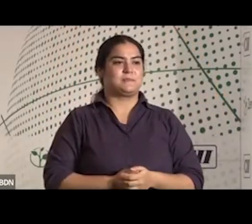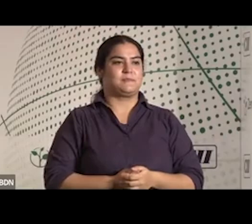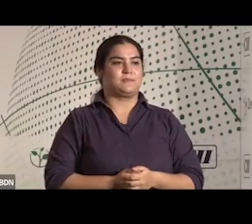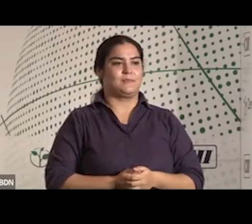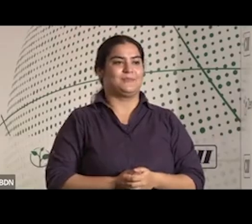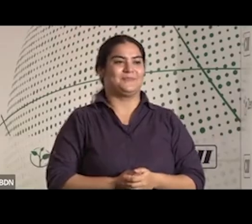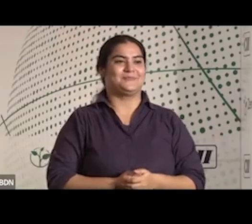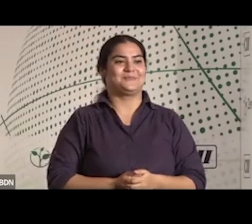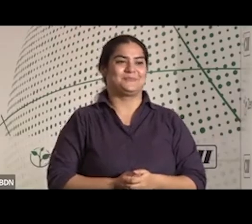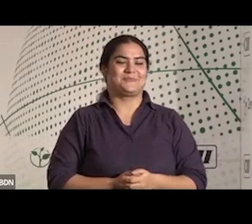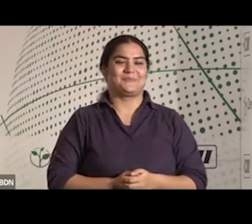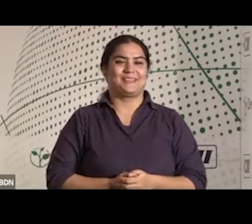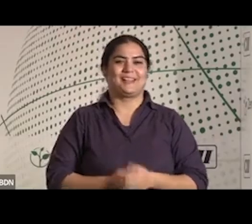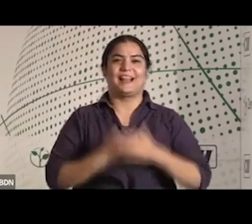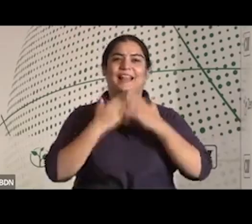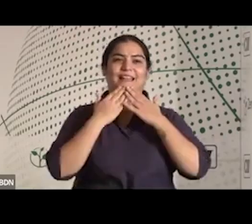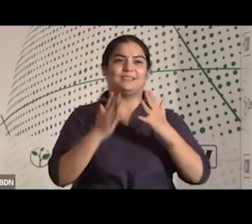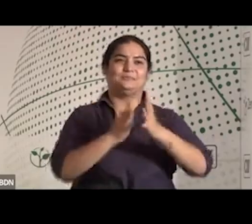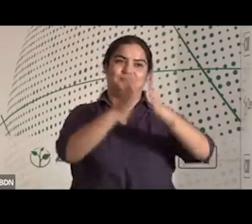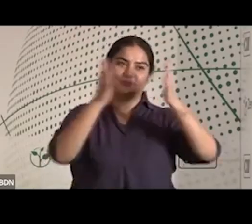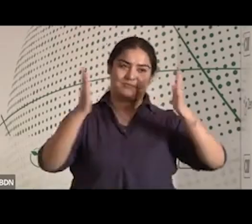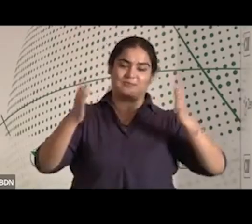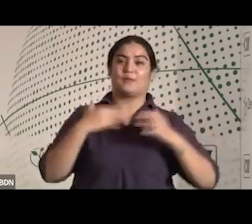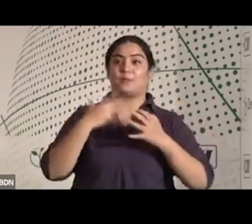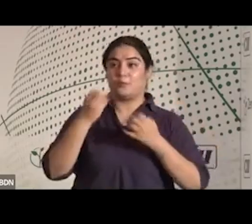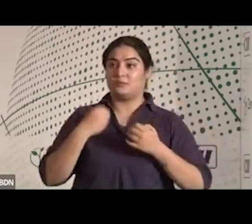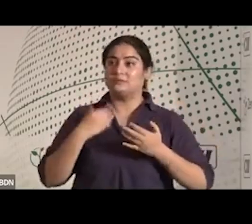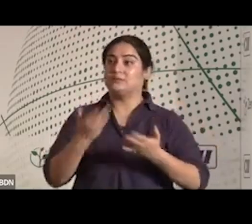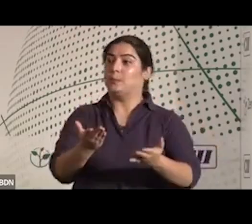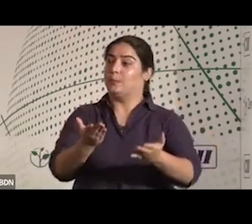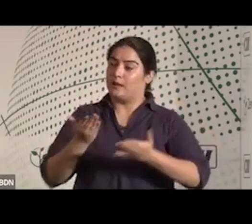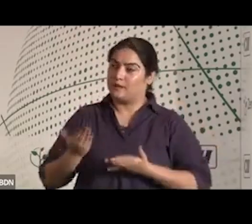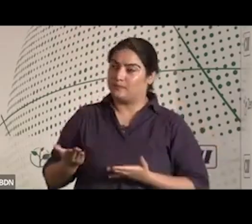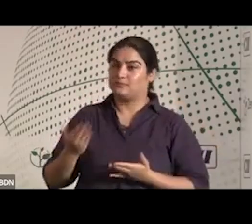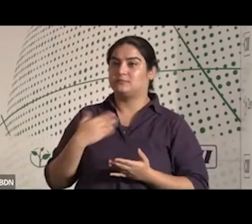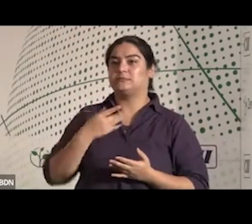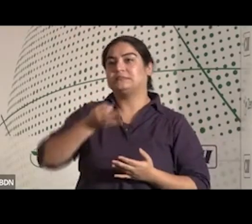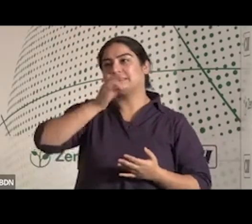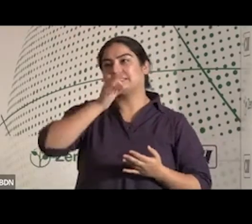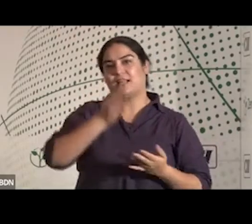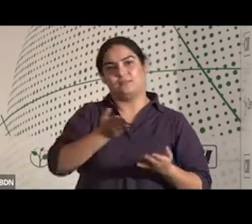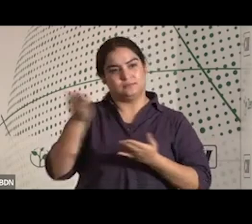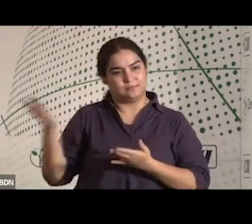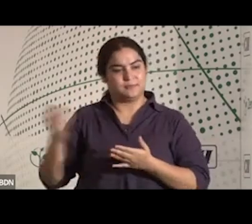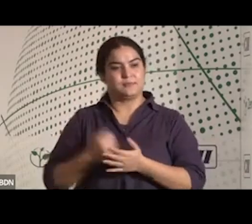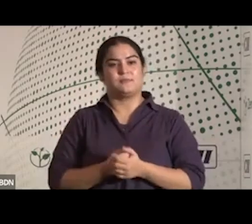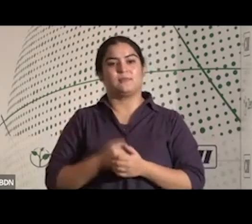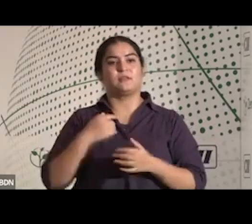Thank you so much. And I'd like to invite you all 40 and networking